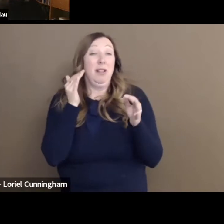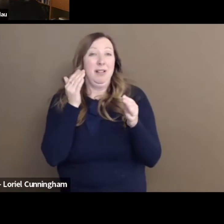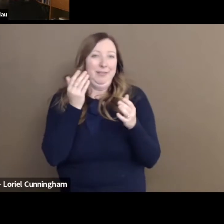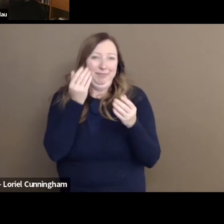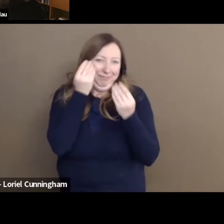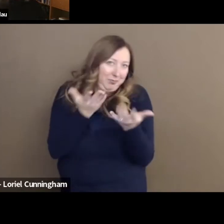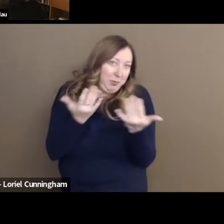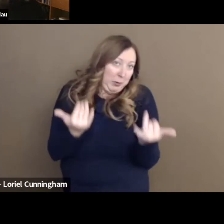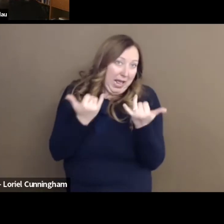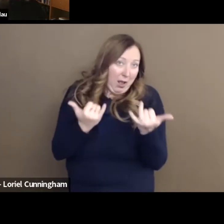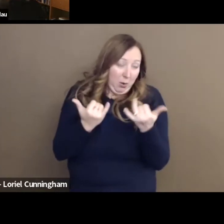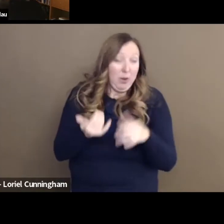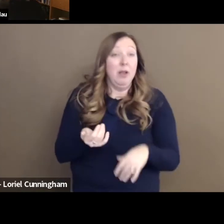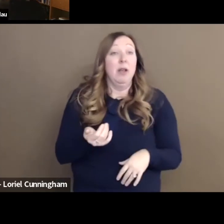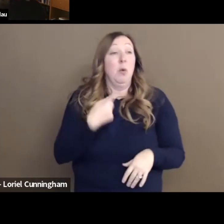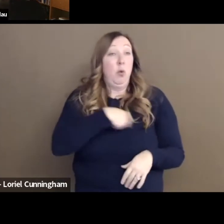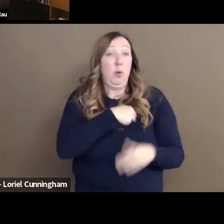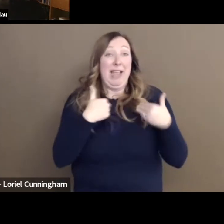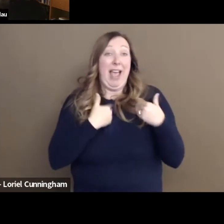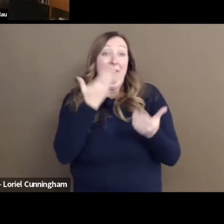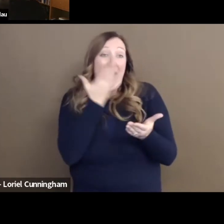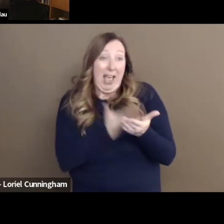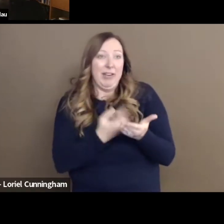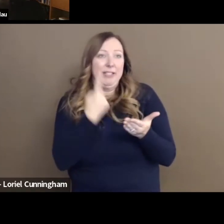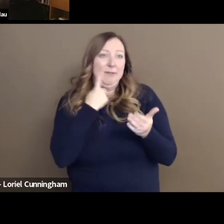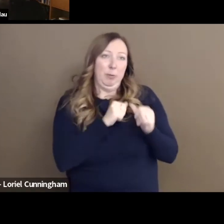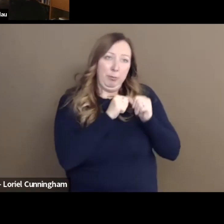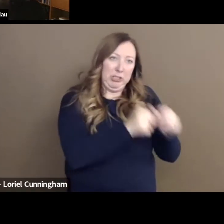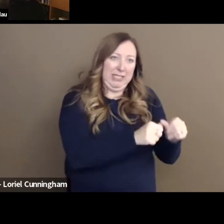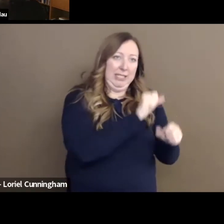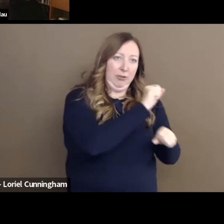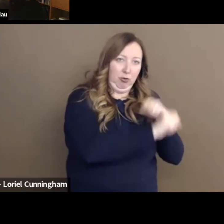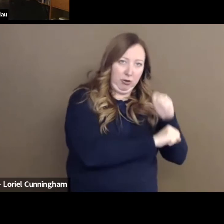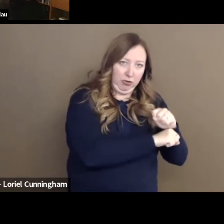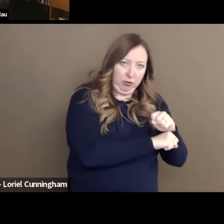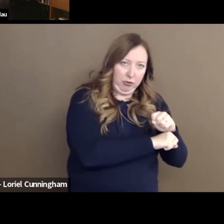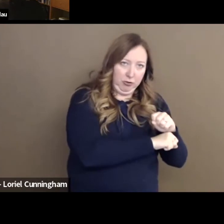the left and um